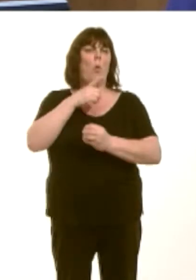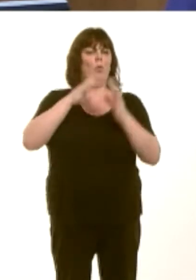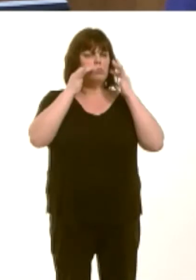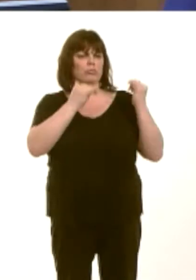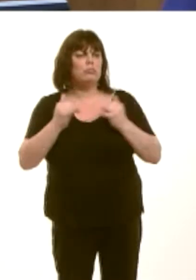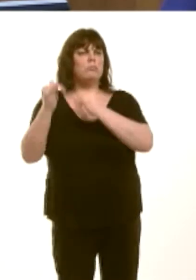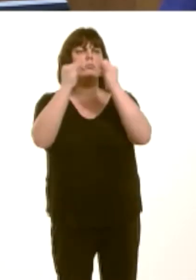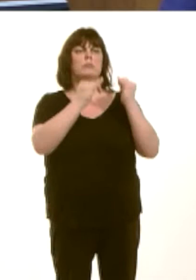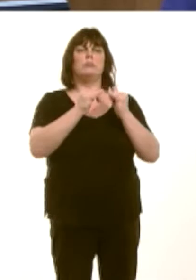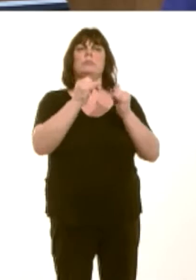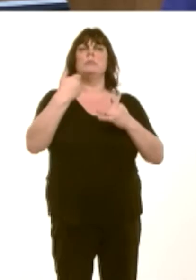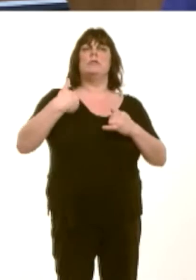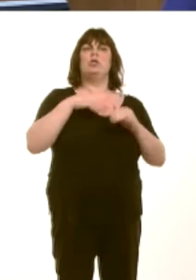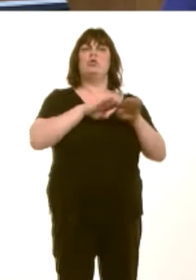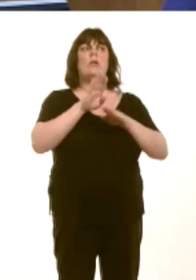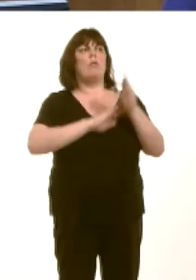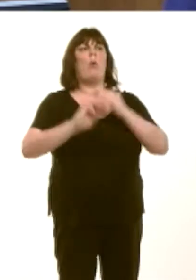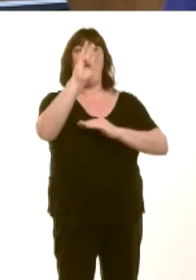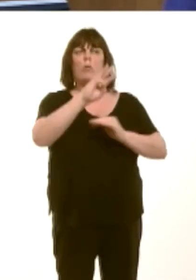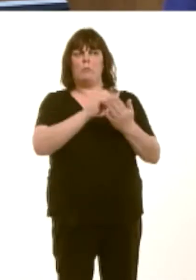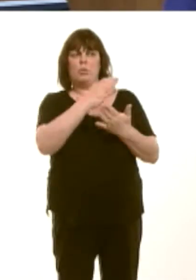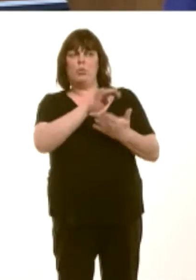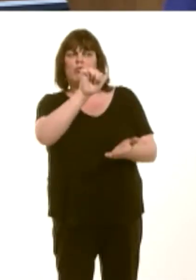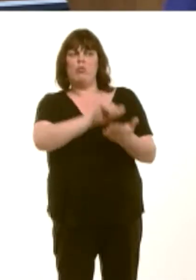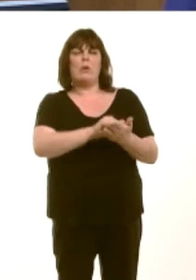is concerned. I donít accept that itís another critical report of the Government, seeing as the Government